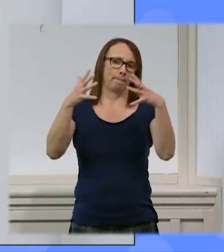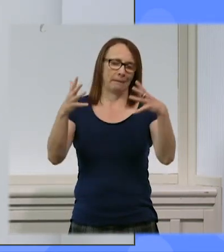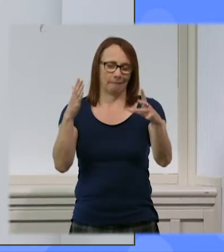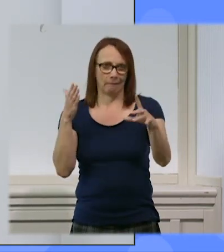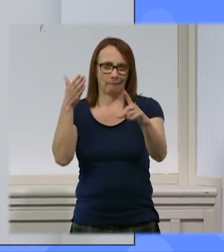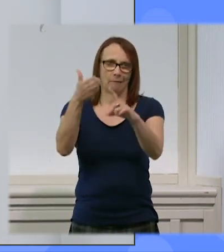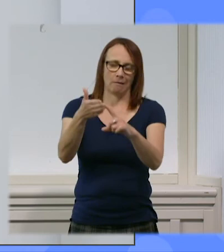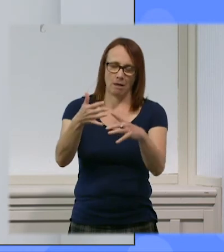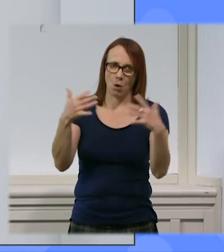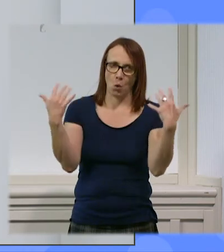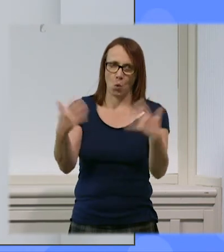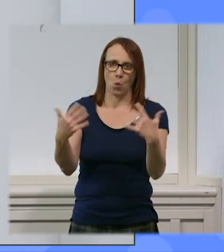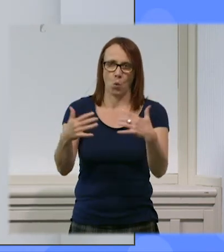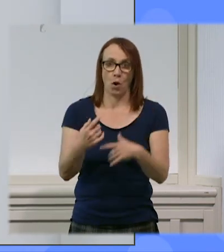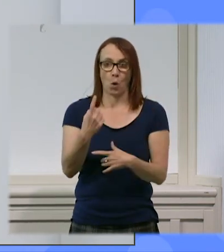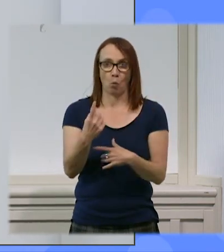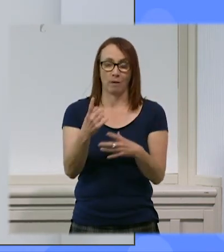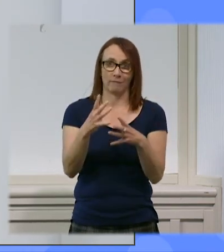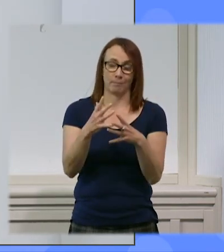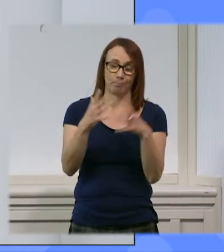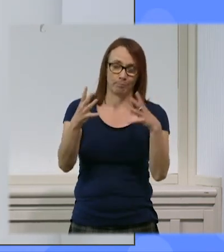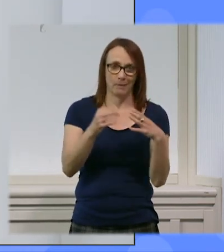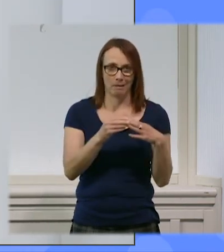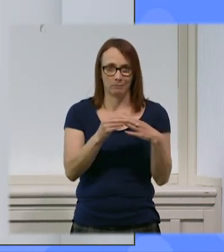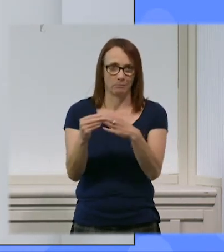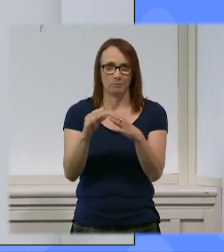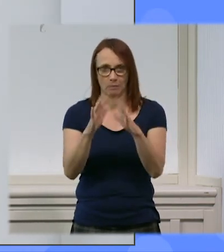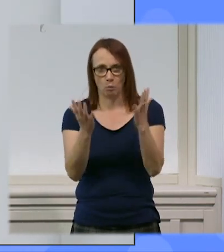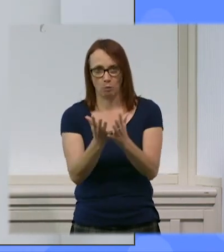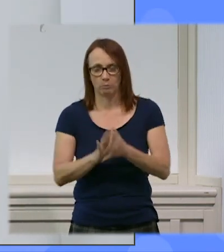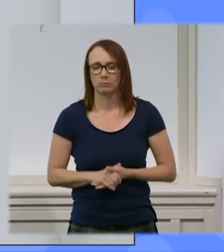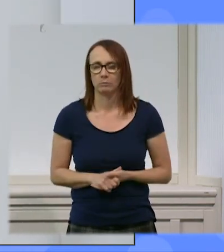one of the leading sort of targets around the world the choices of how we